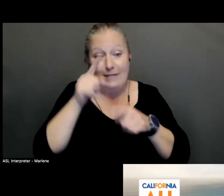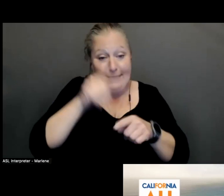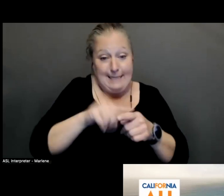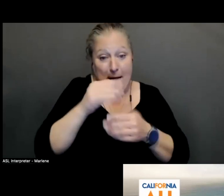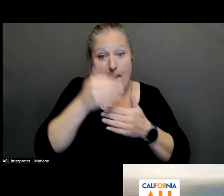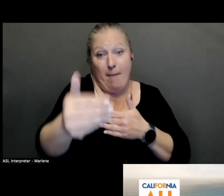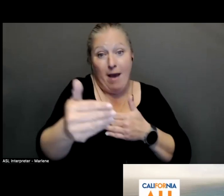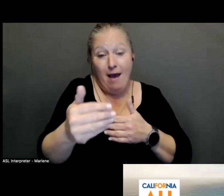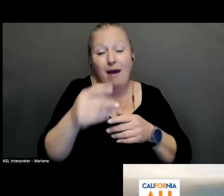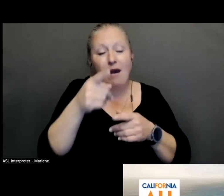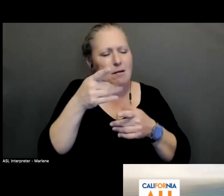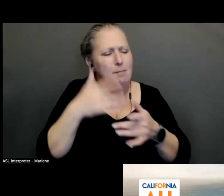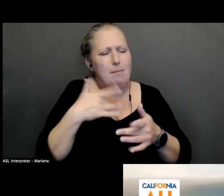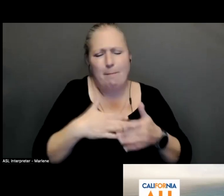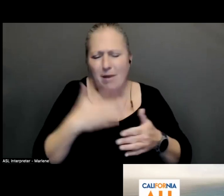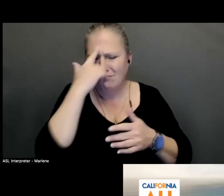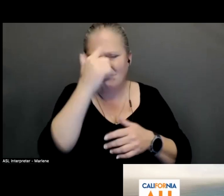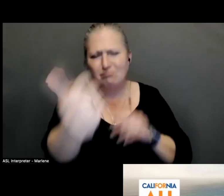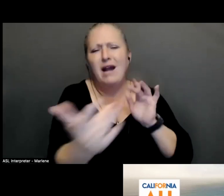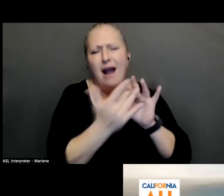us and and have a conversation about what we've talked about here today, so thank you.